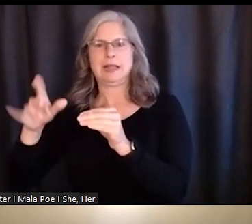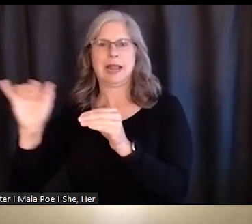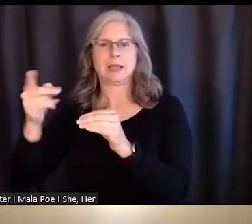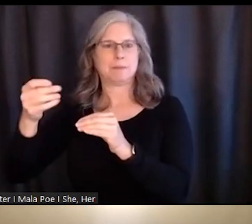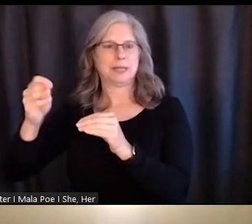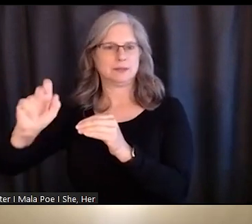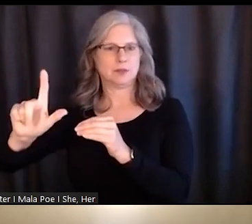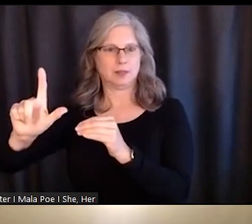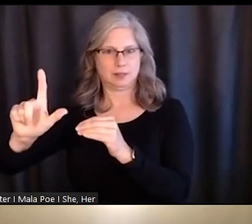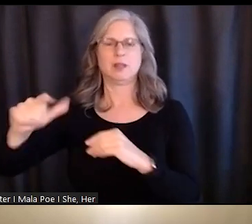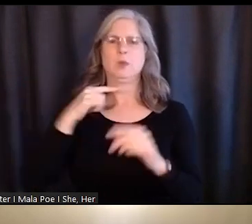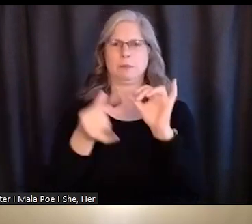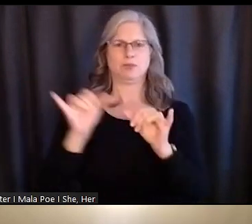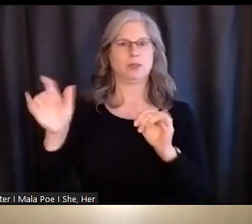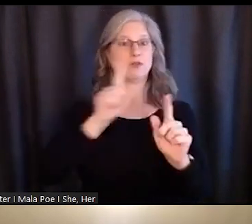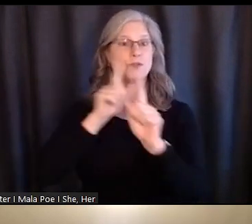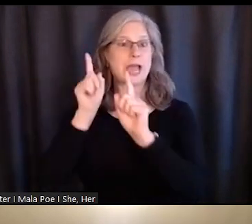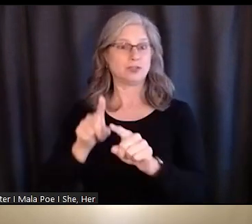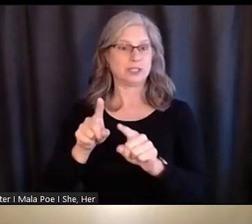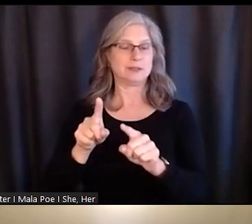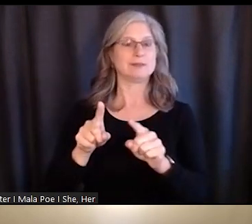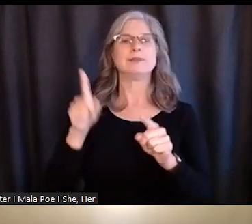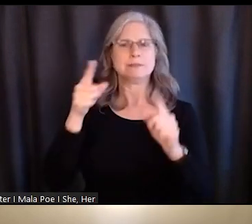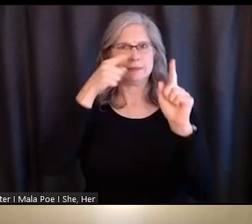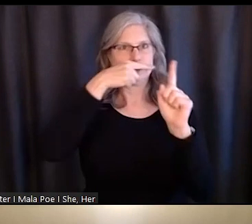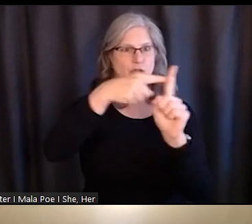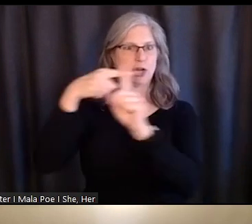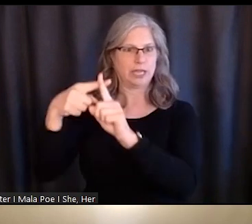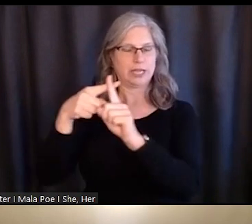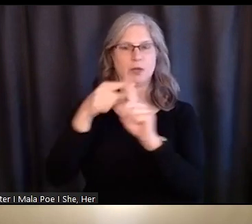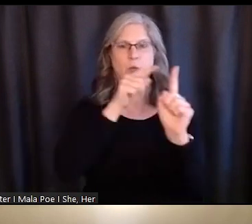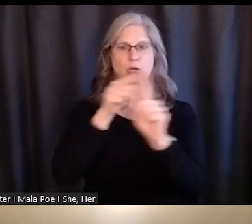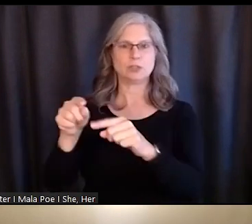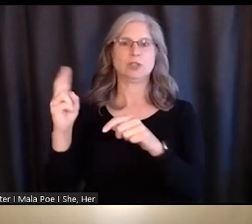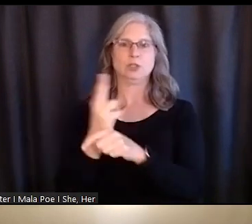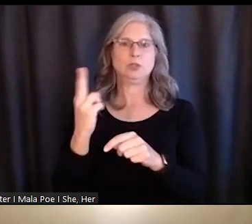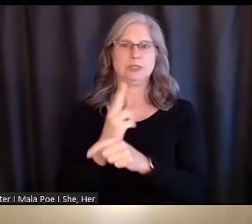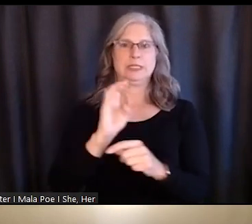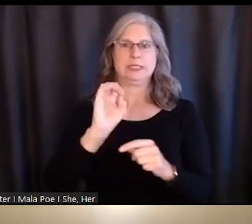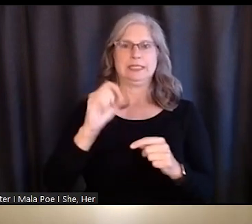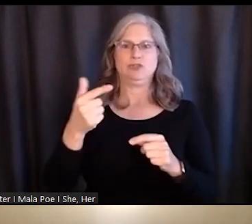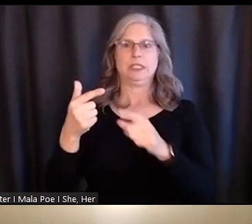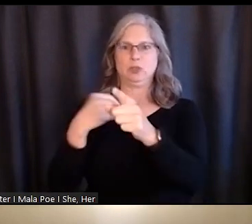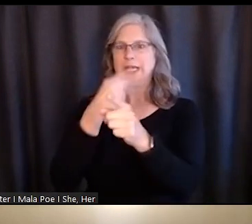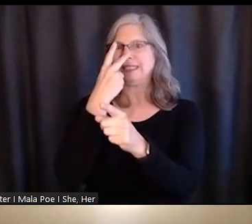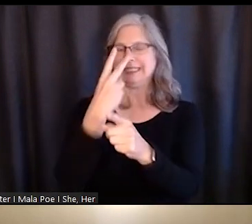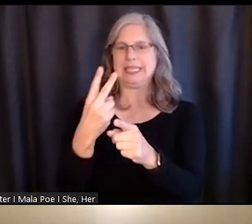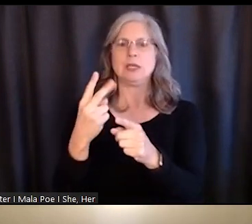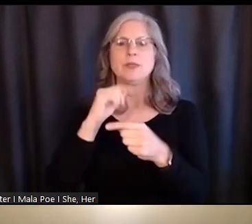And we measured their reactions to these targets using EEG, as you can see there with the little child with the EEG cap on.